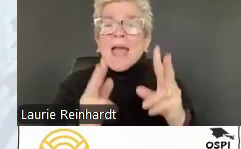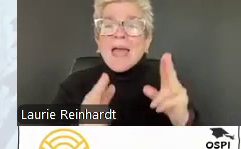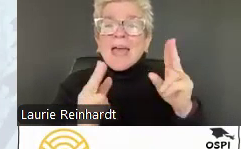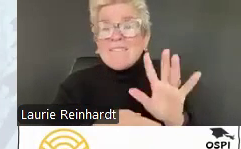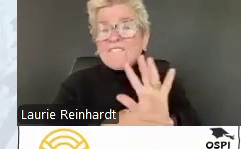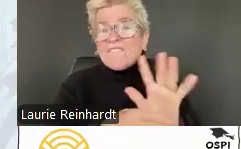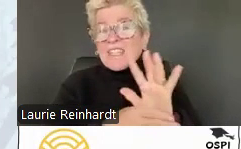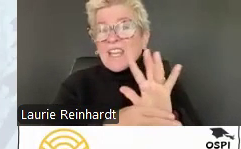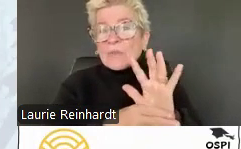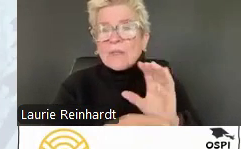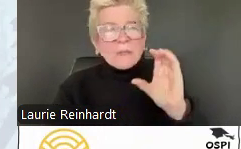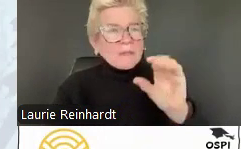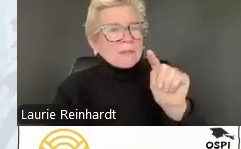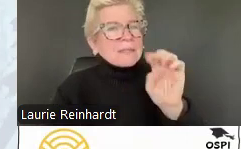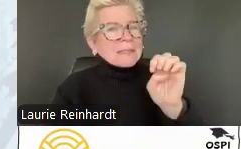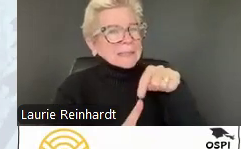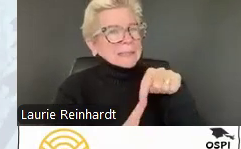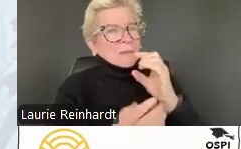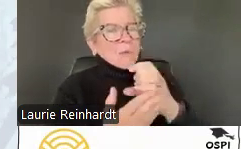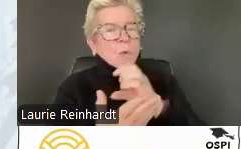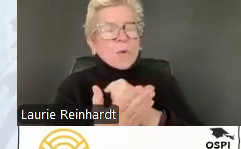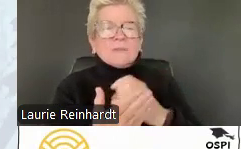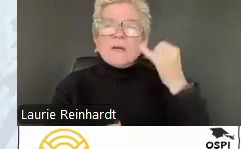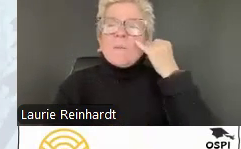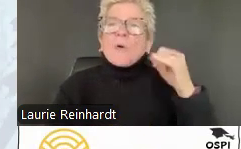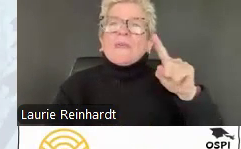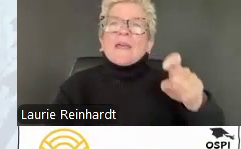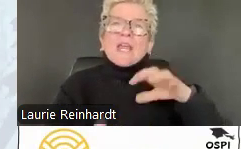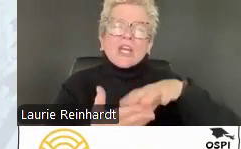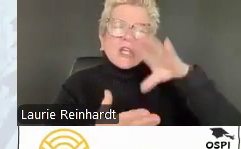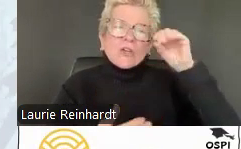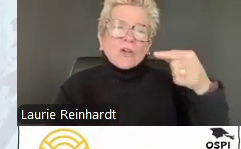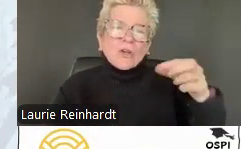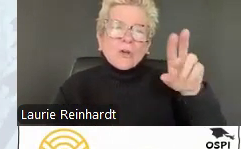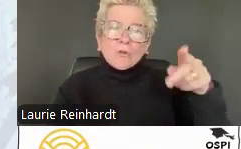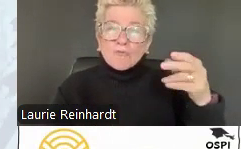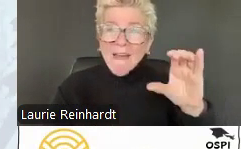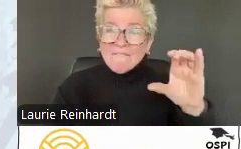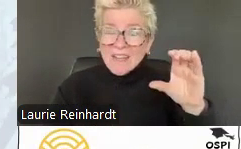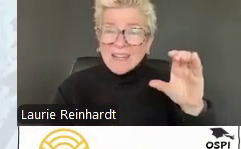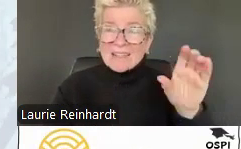to be a CTE course; if they need to learn about graphic design to market themselves,